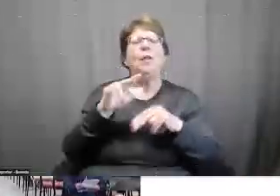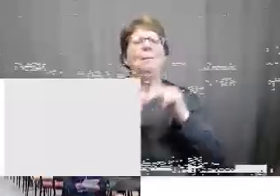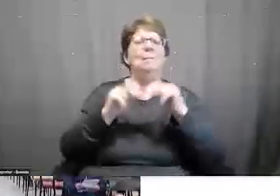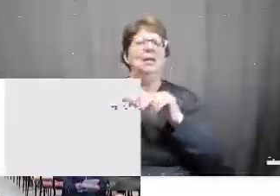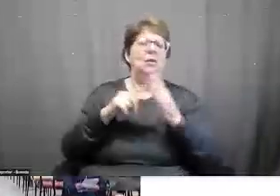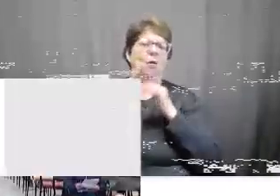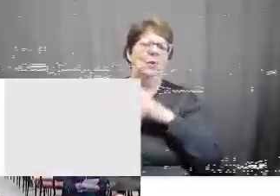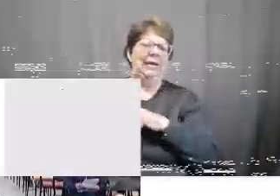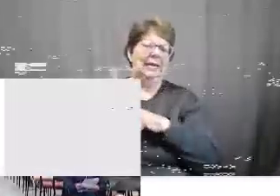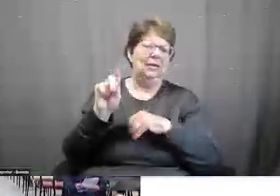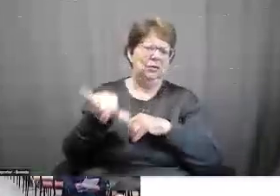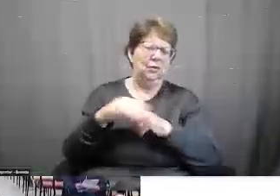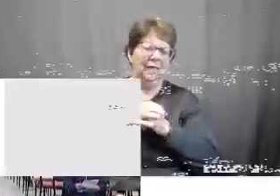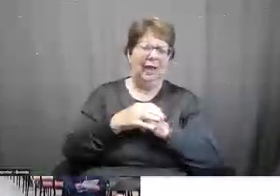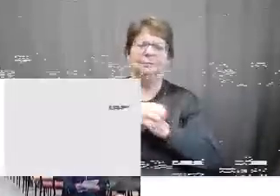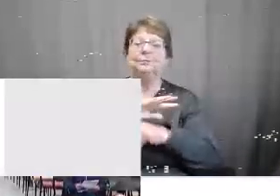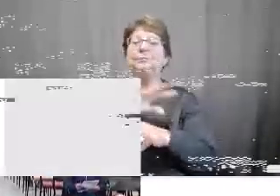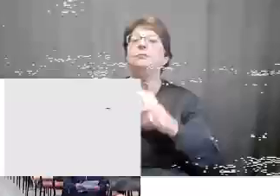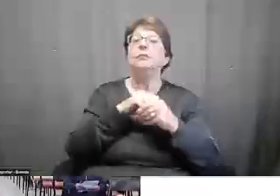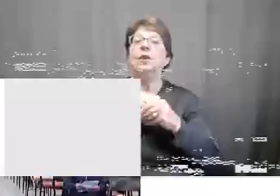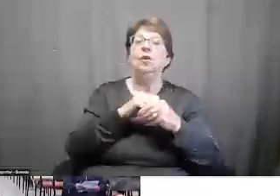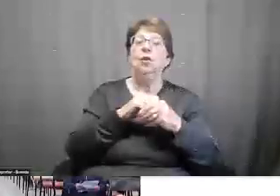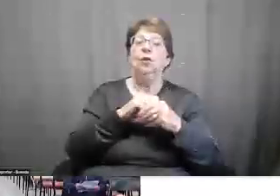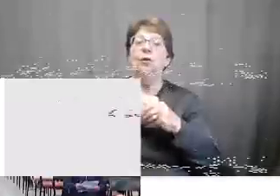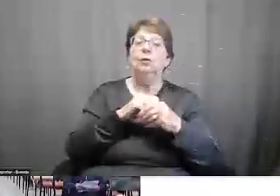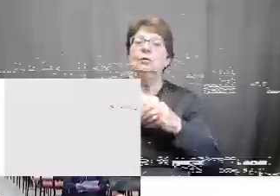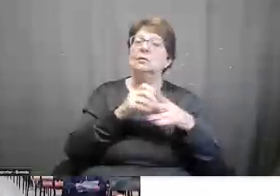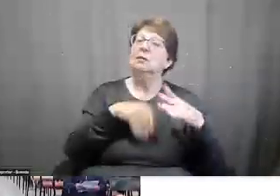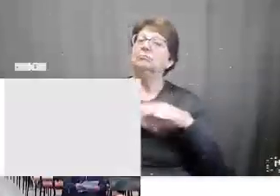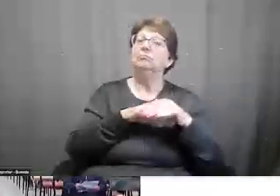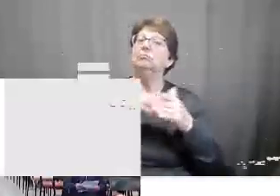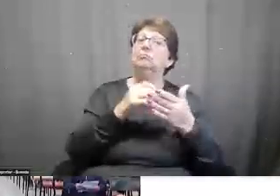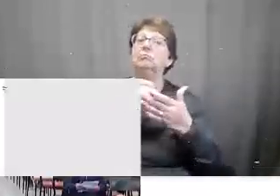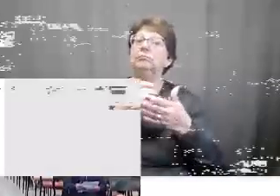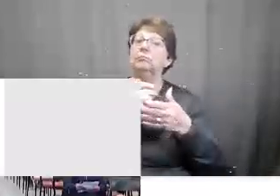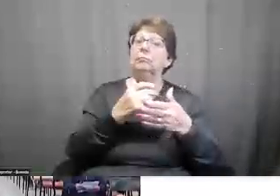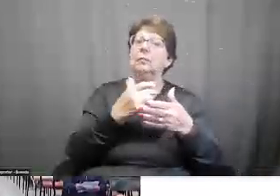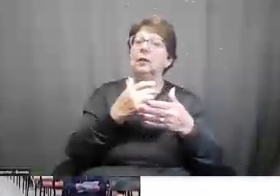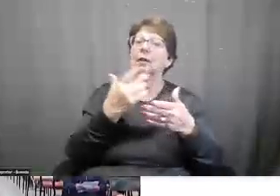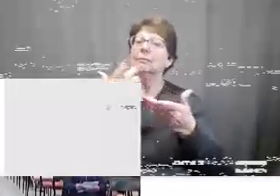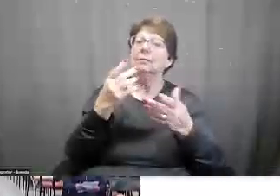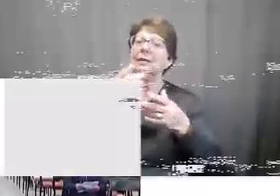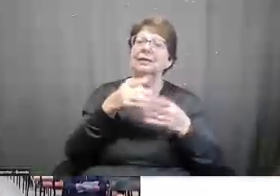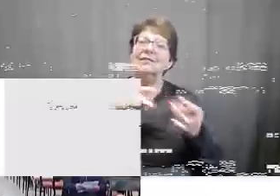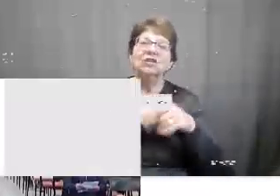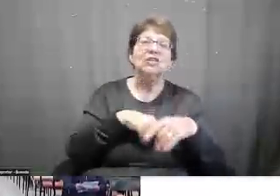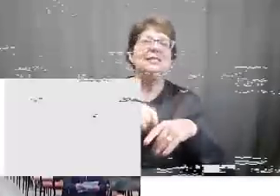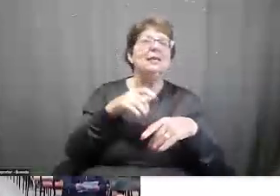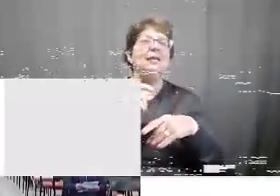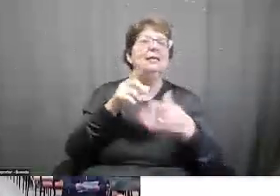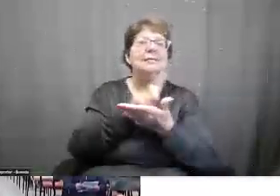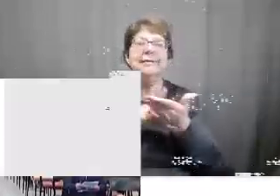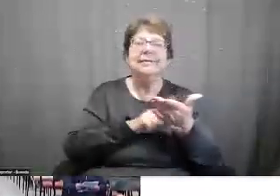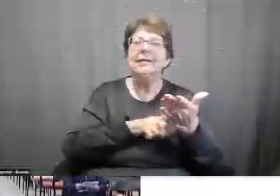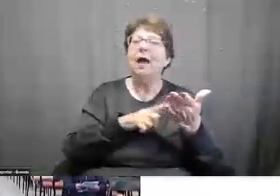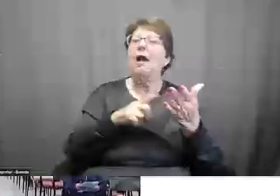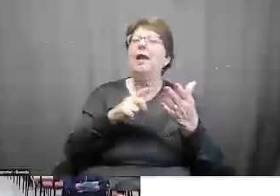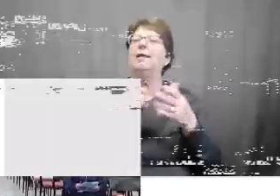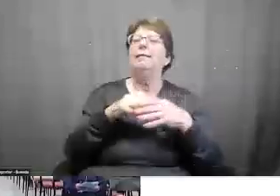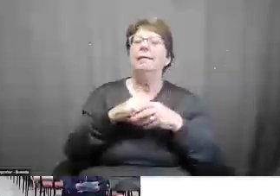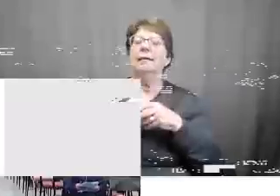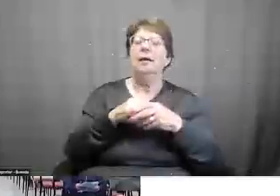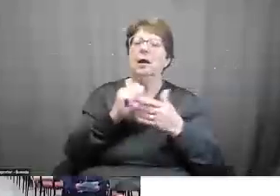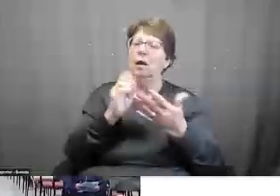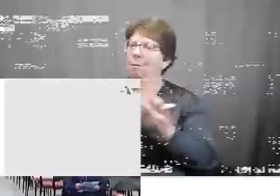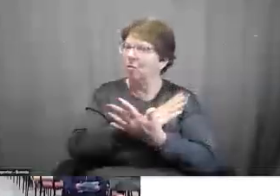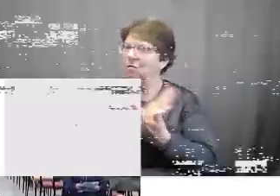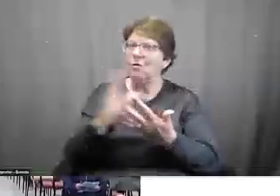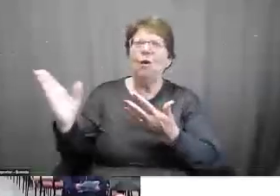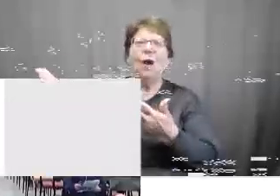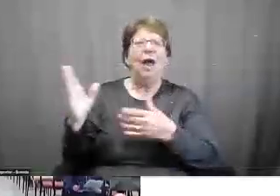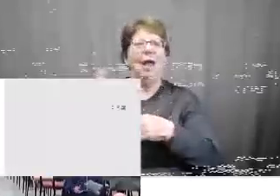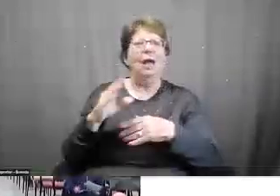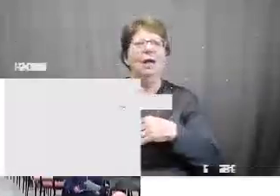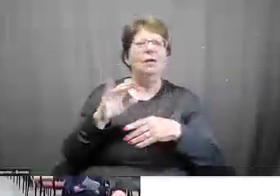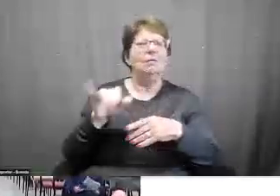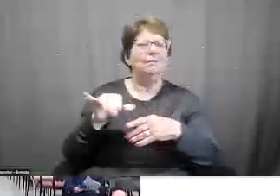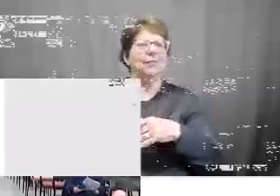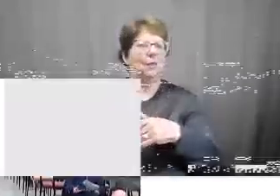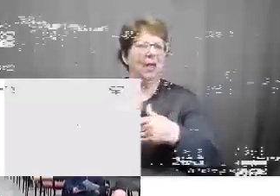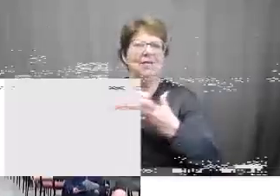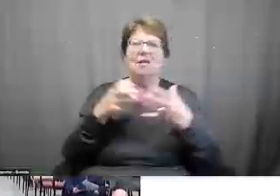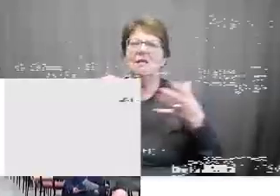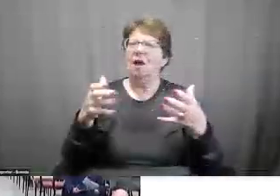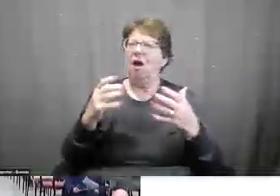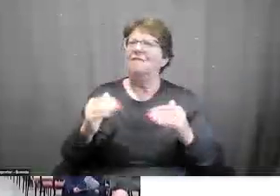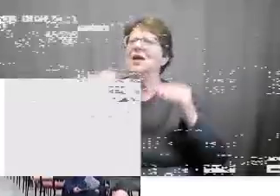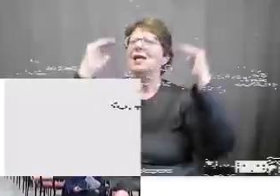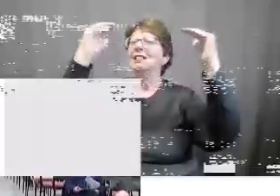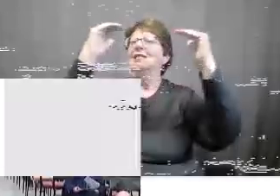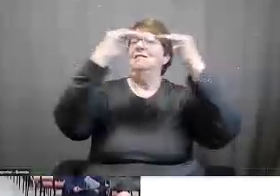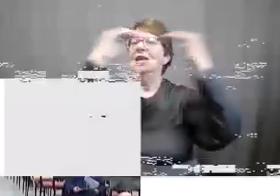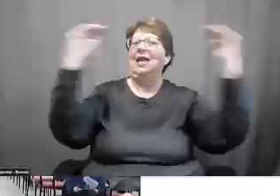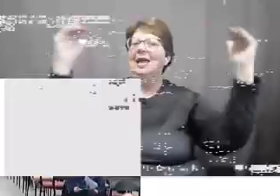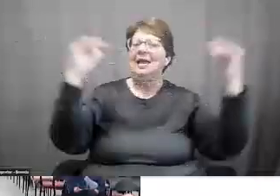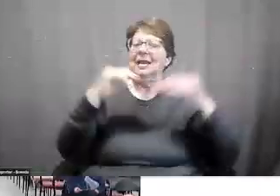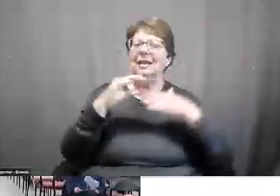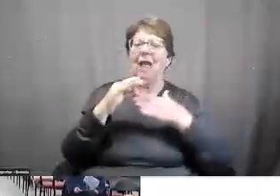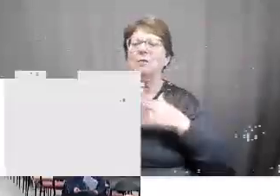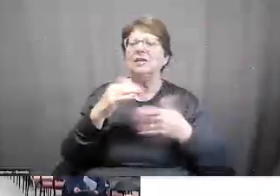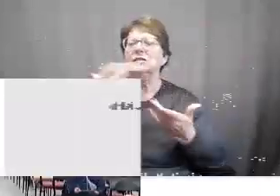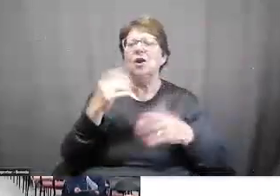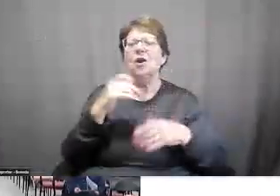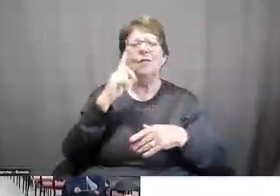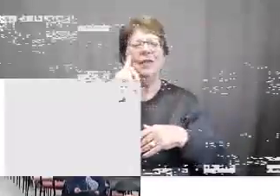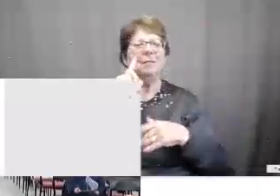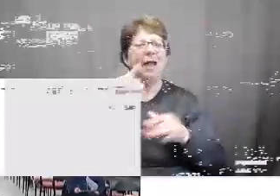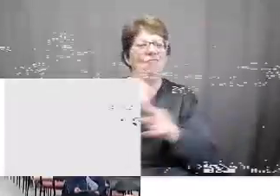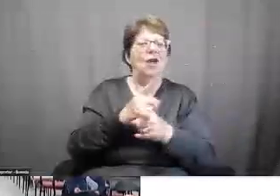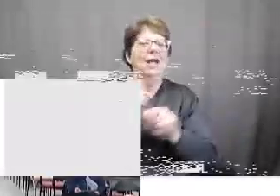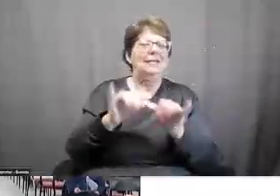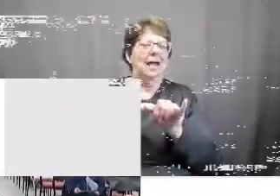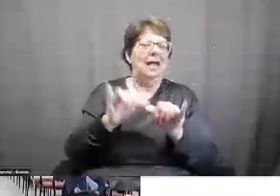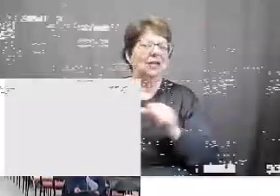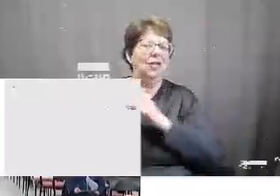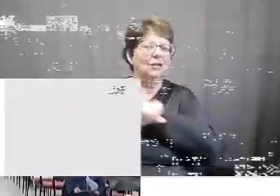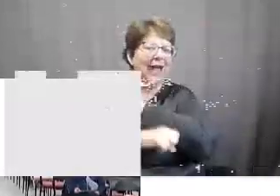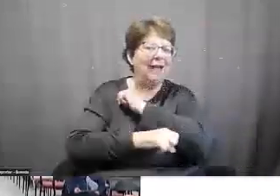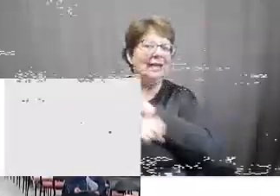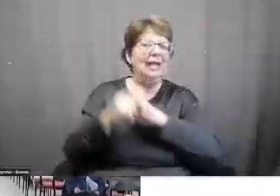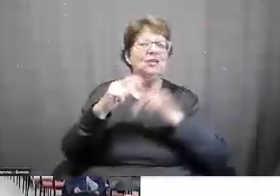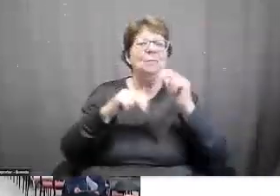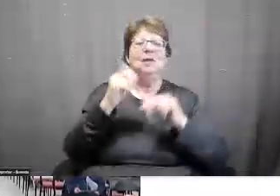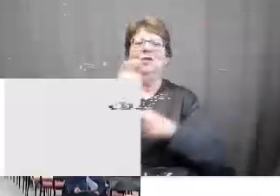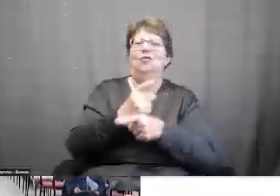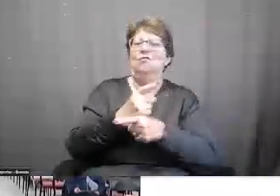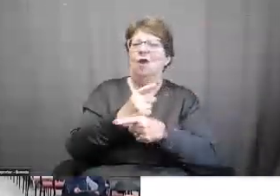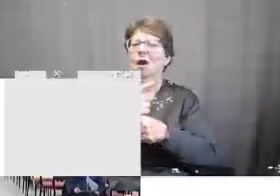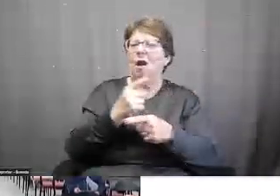Boardroom: It includes, optimizations and efficiencies in designing the guideway, throughout the Duwamish segment. We have a lot of elevated guideway, so really thinking about, right-sizing those foundations and building the right lengths of spans in the right locations.